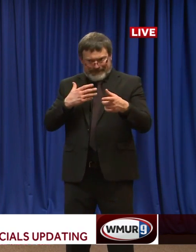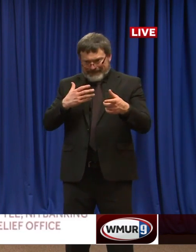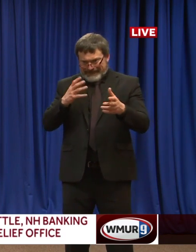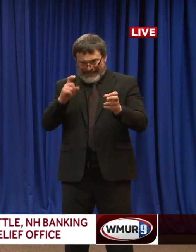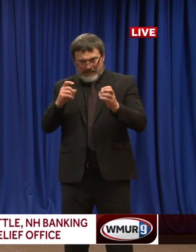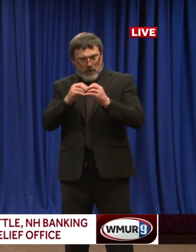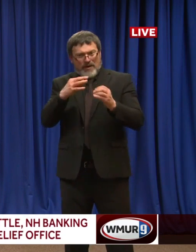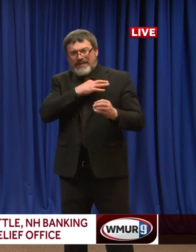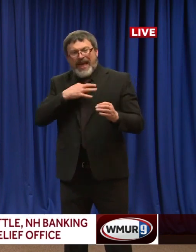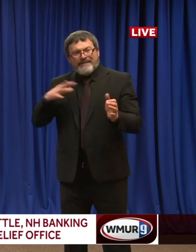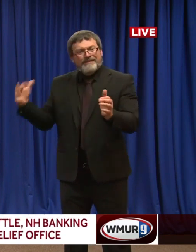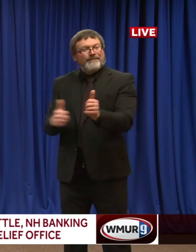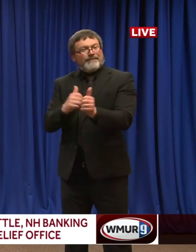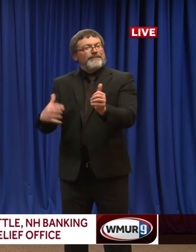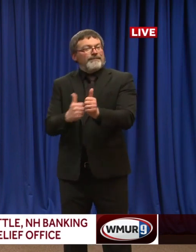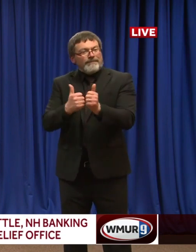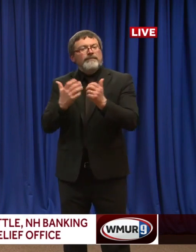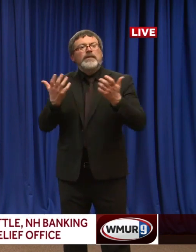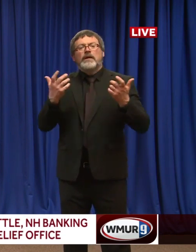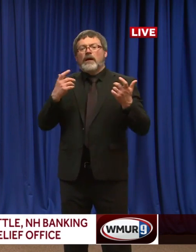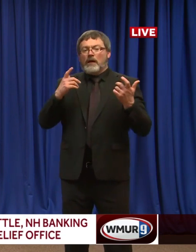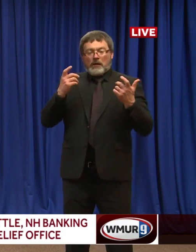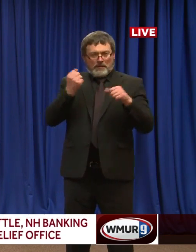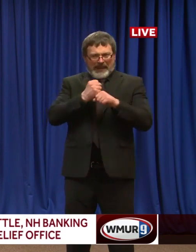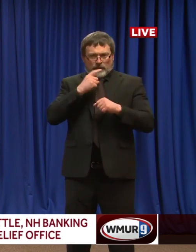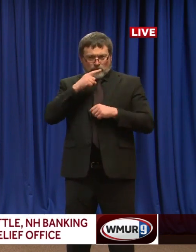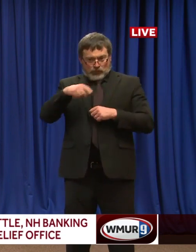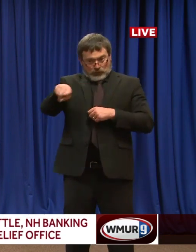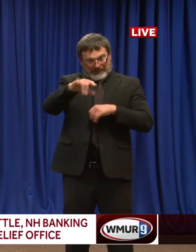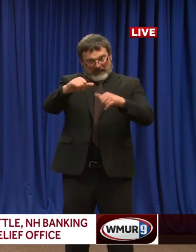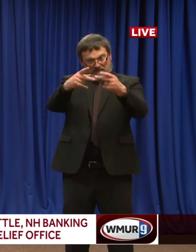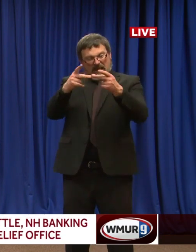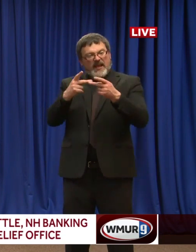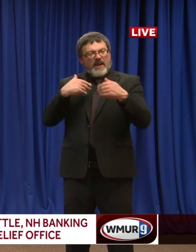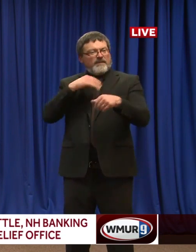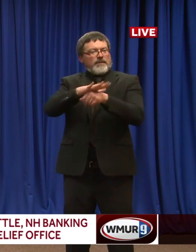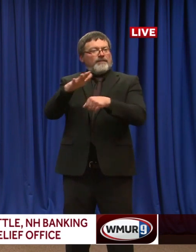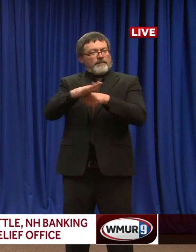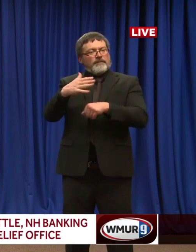THE HUMAN SERVICES IS LOOKING AT HOW TO BRING ADDITIONAL STAFFING SUPPORT TO THESE TO THESE FACILITIES.